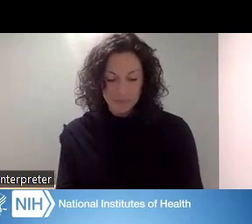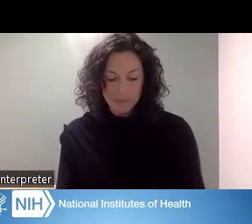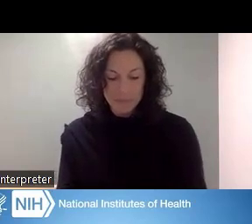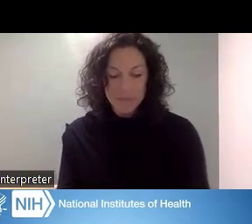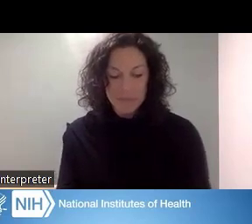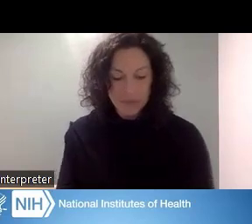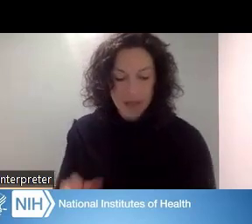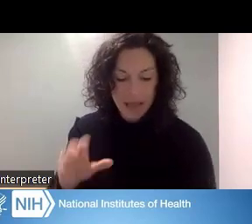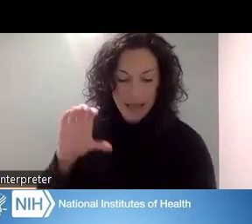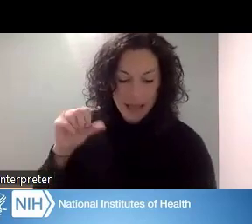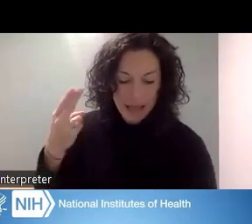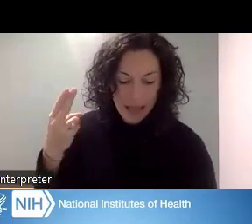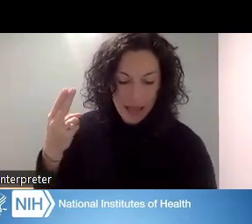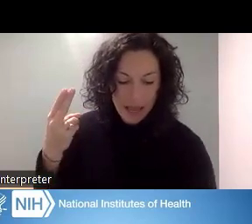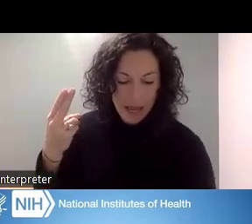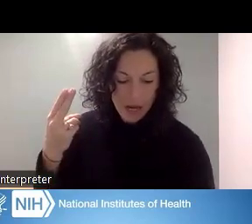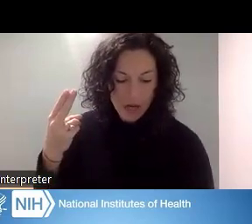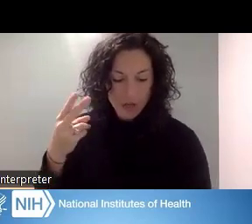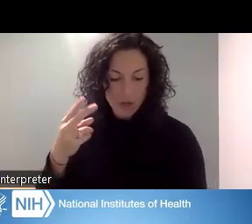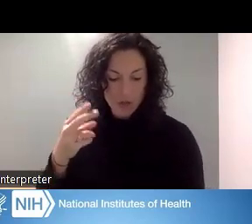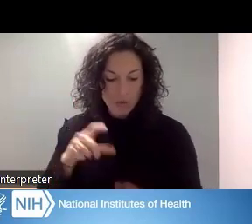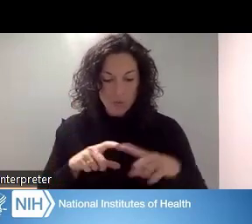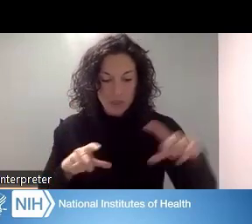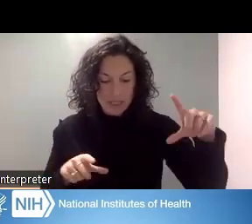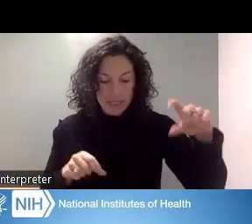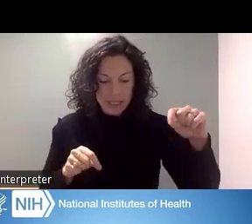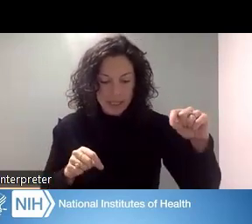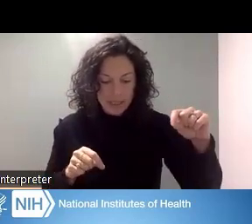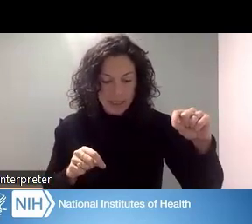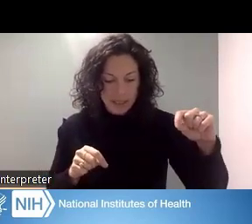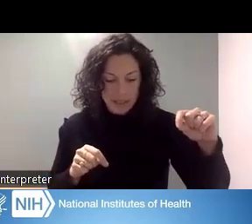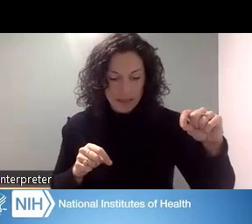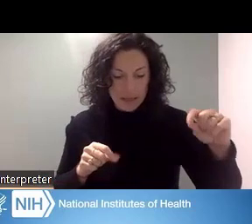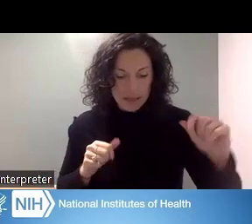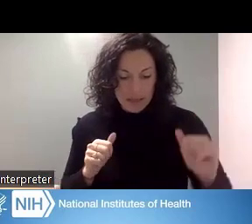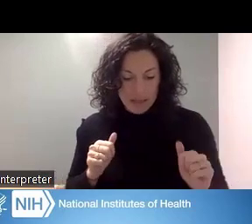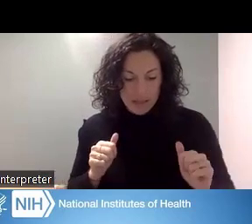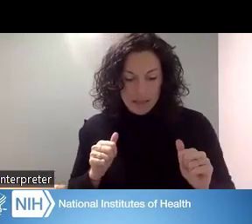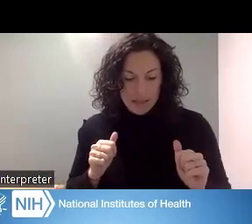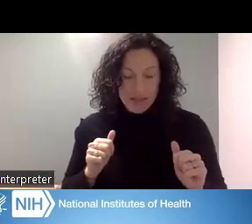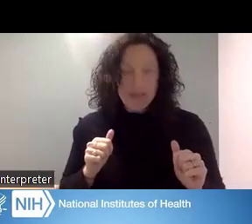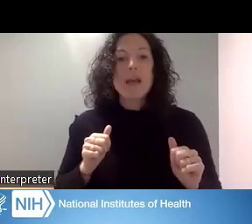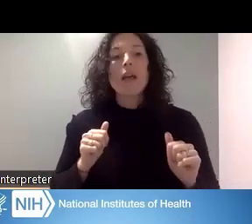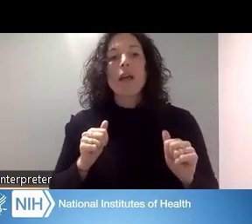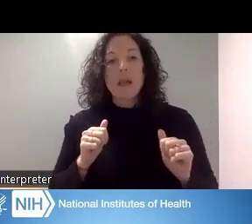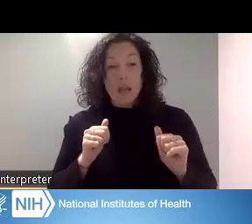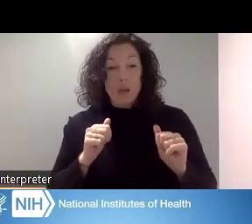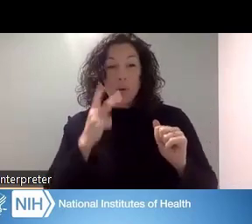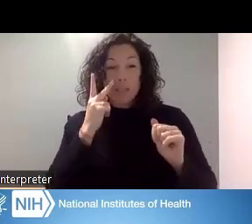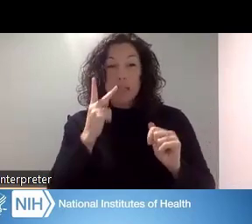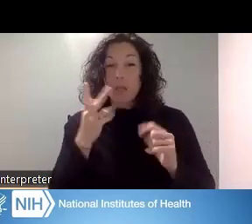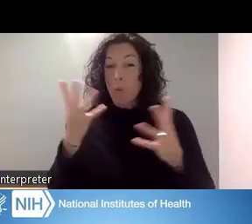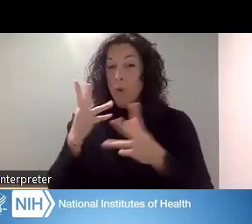Cash receipts is a prepopulated field, and it will represent what you have drawn down in PMS